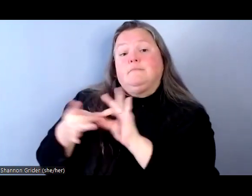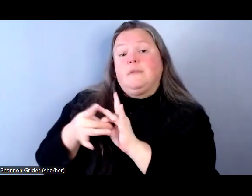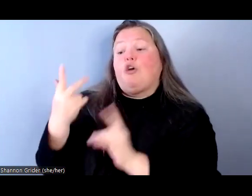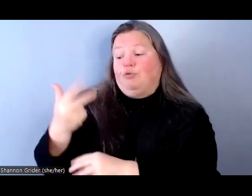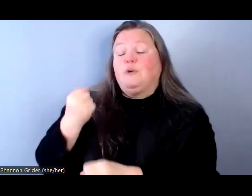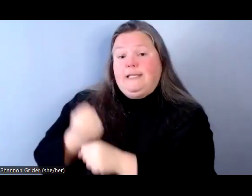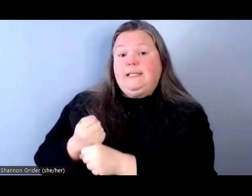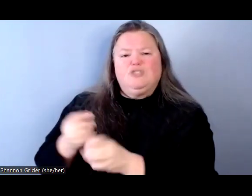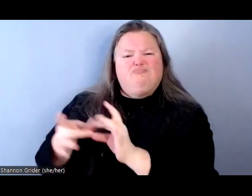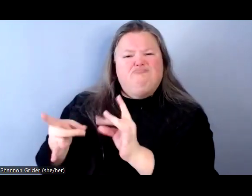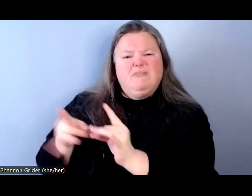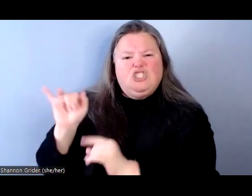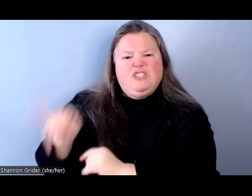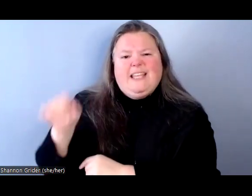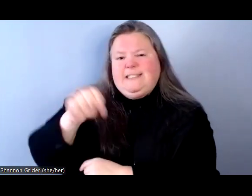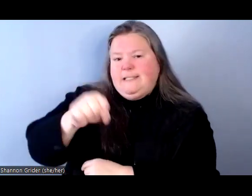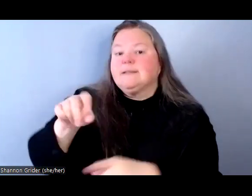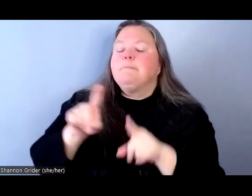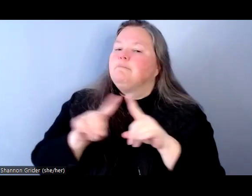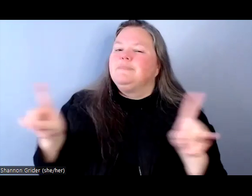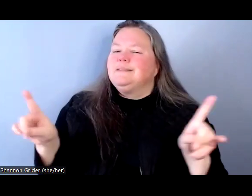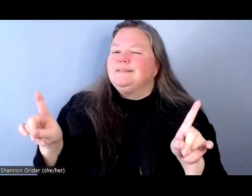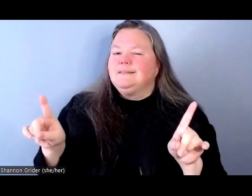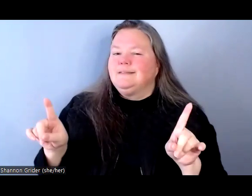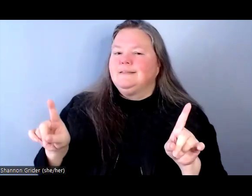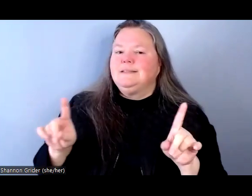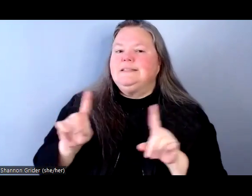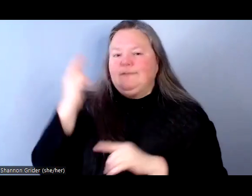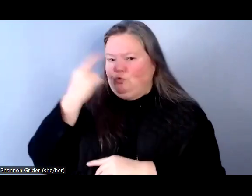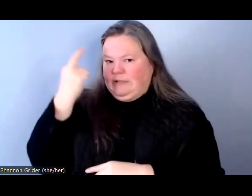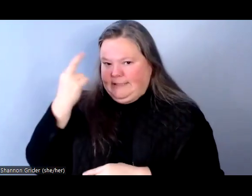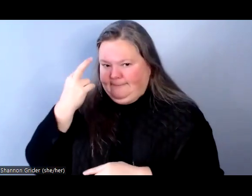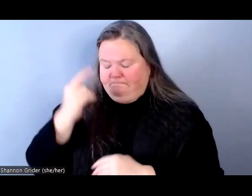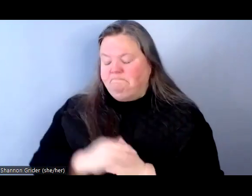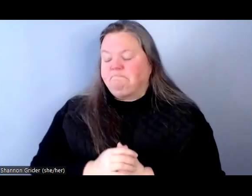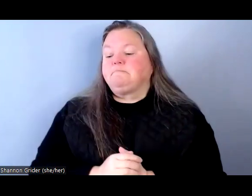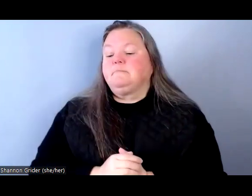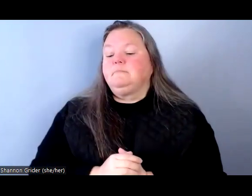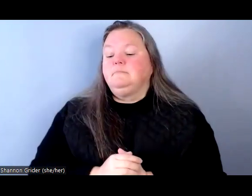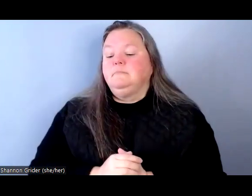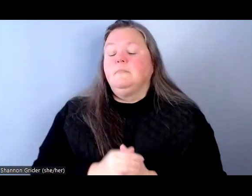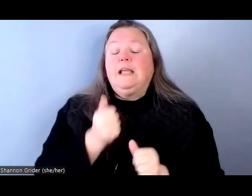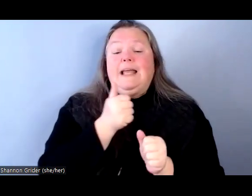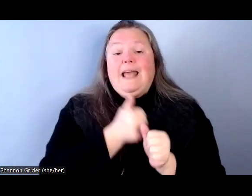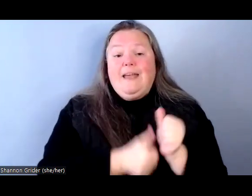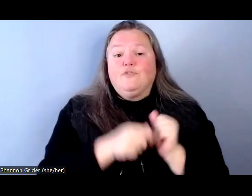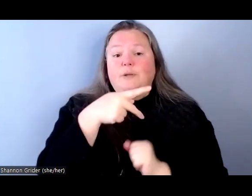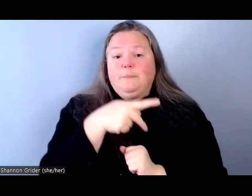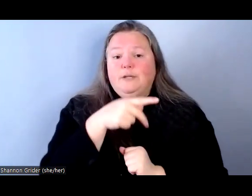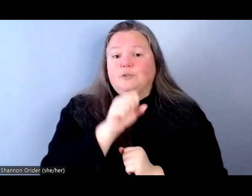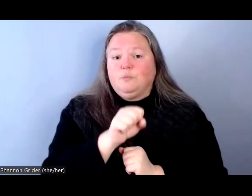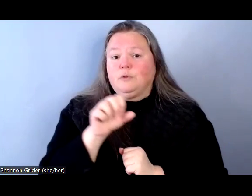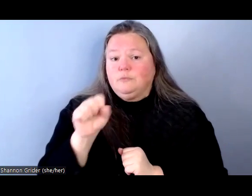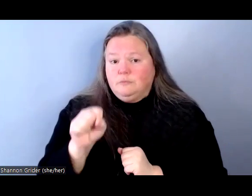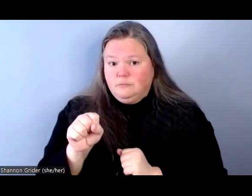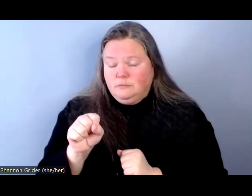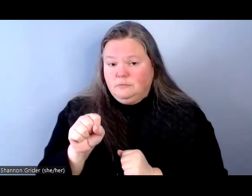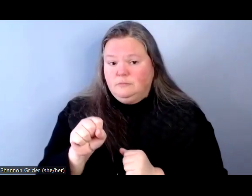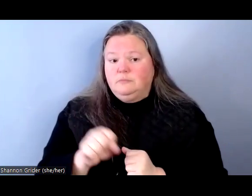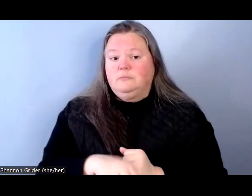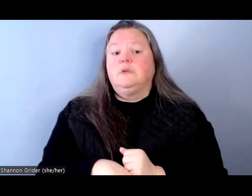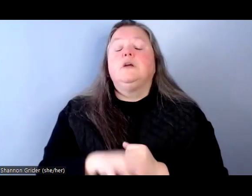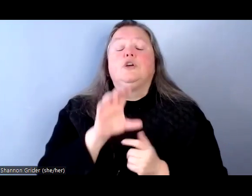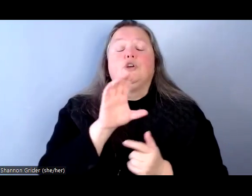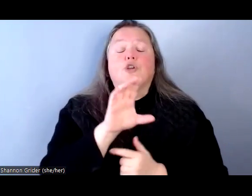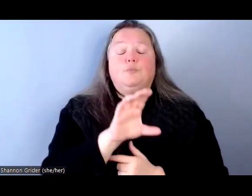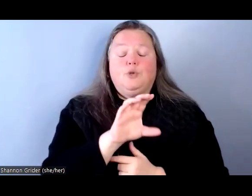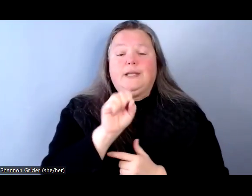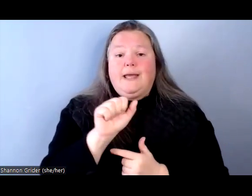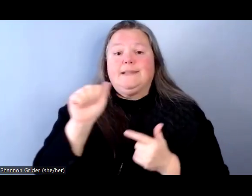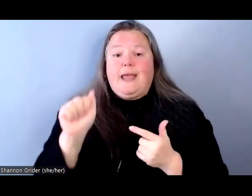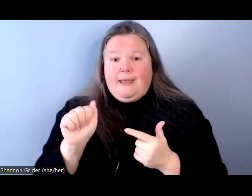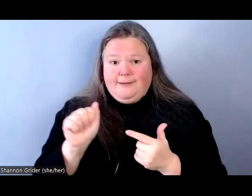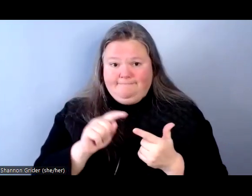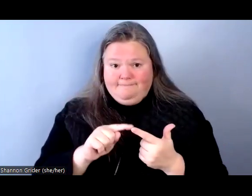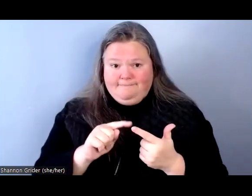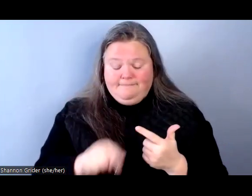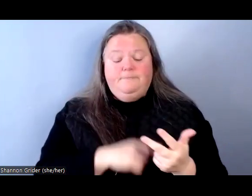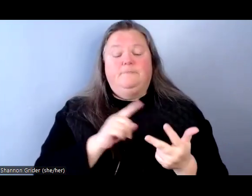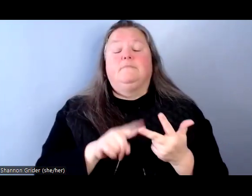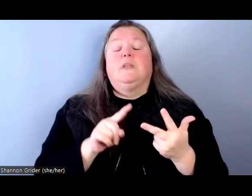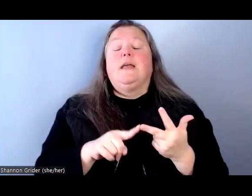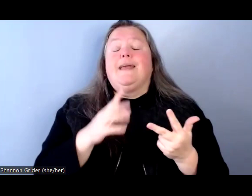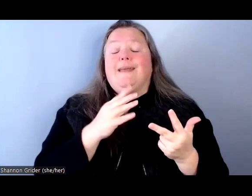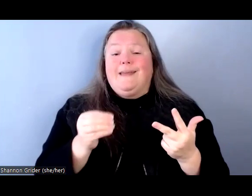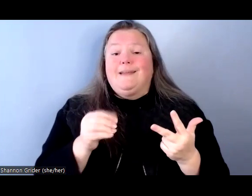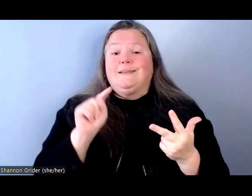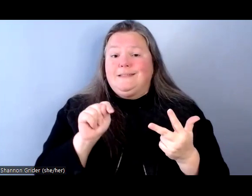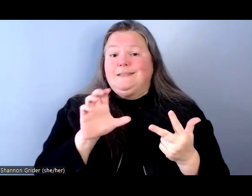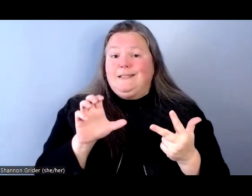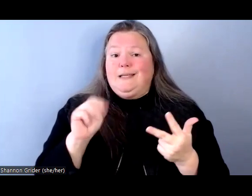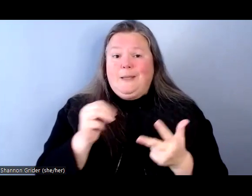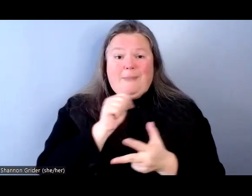I want to clarify this misconception. Every PSS, CSA, and TCM